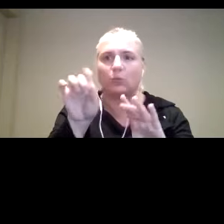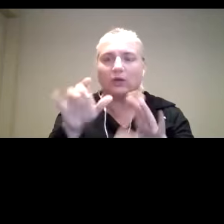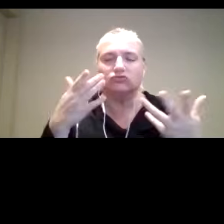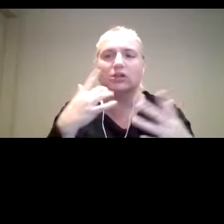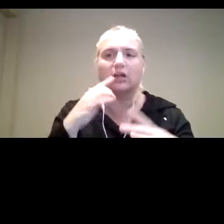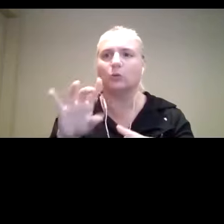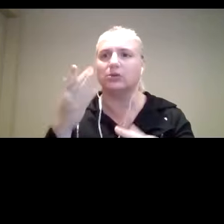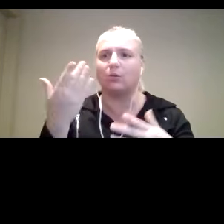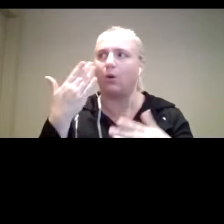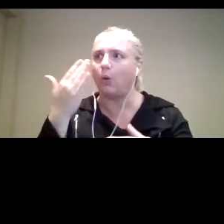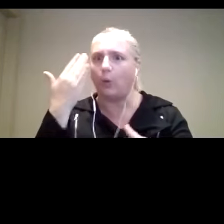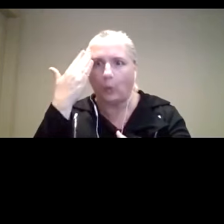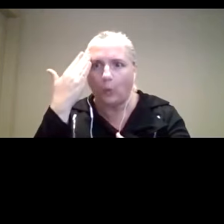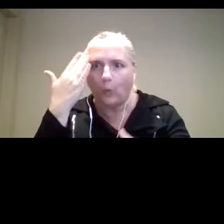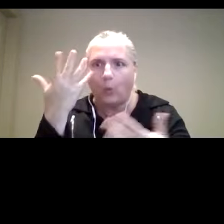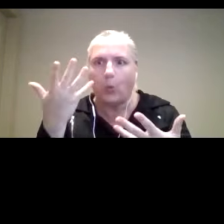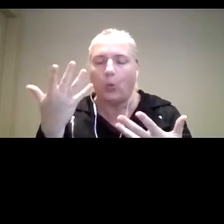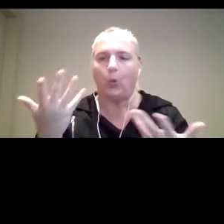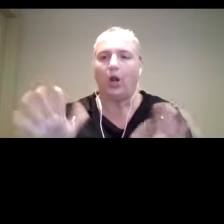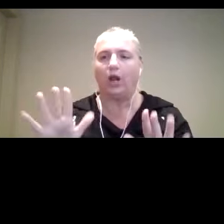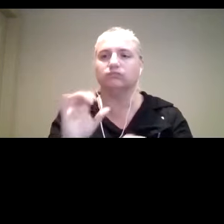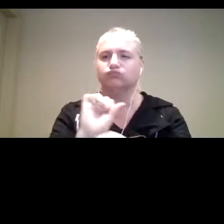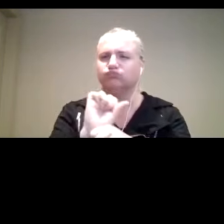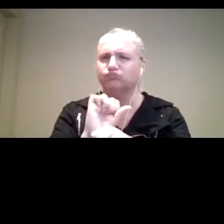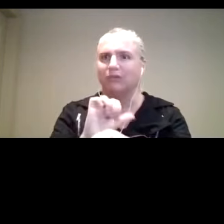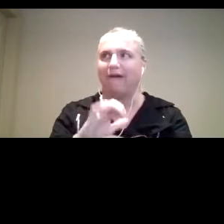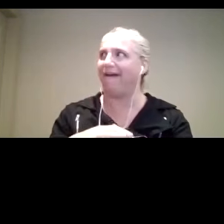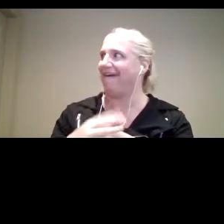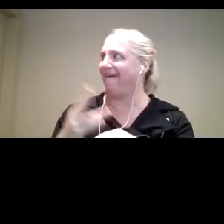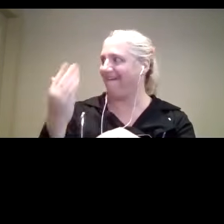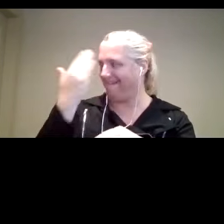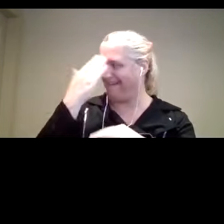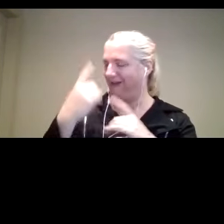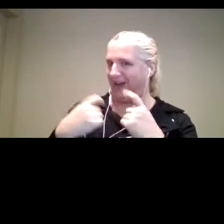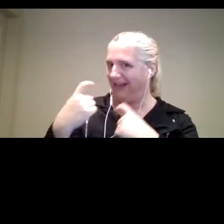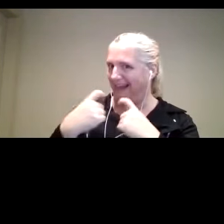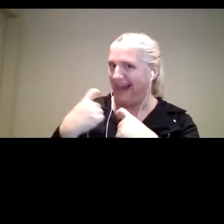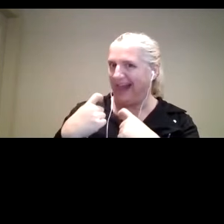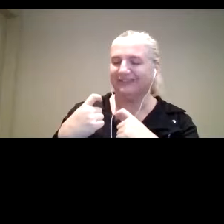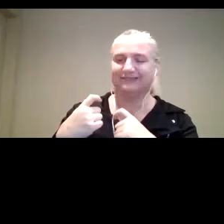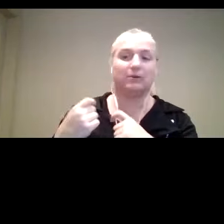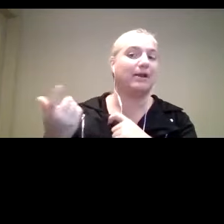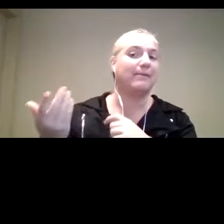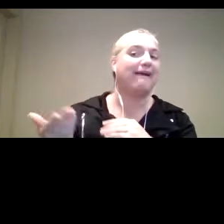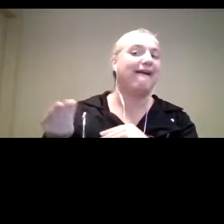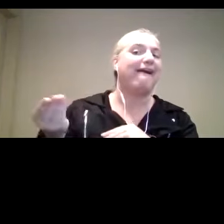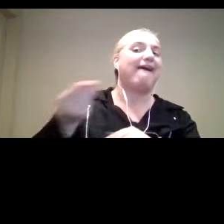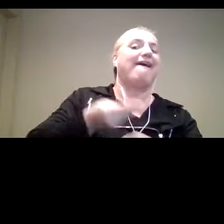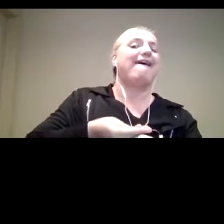who already knows something that I've been working on. And so, they're just like giving me a handoff here.